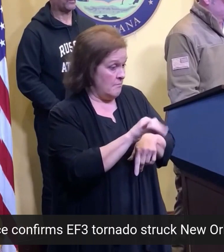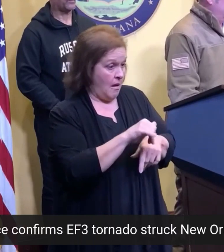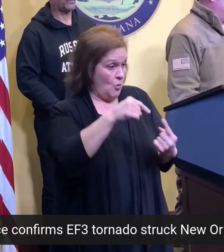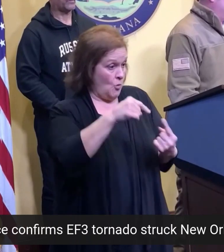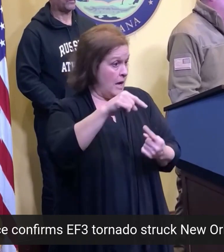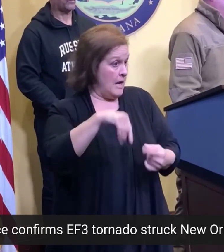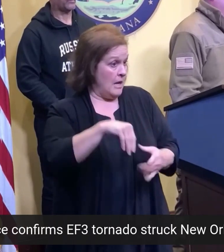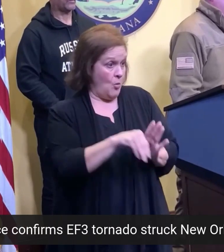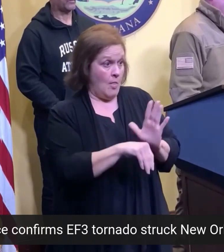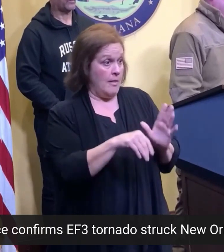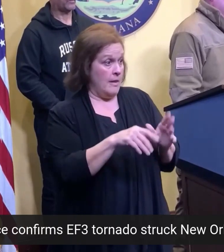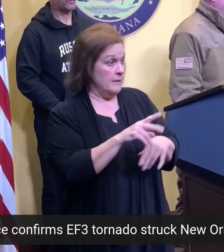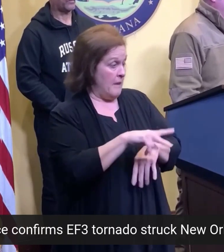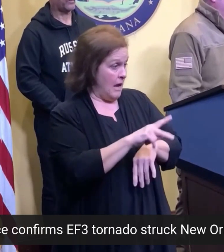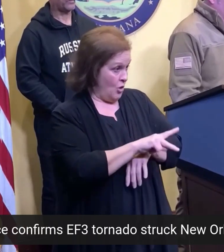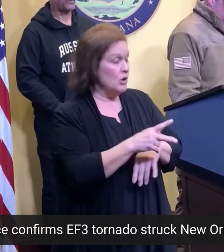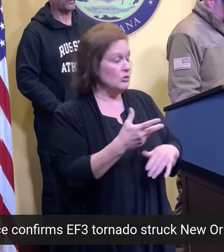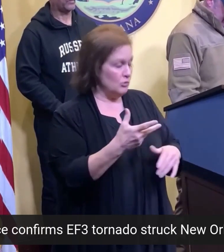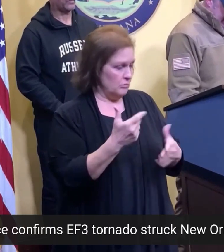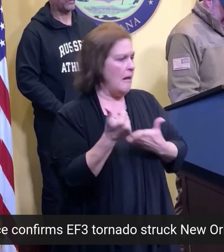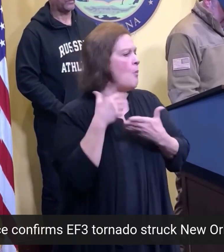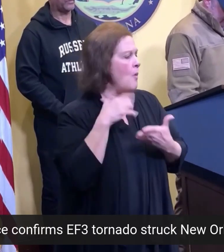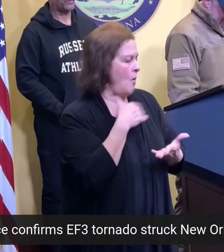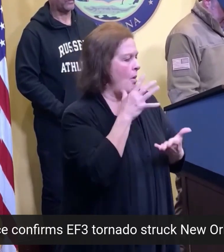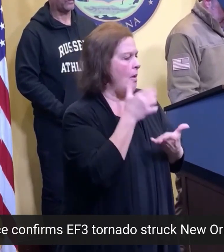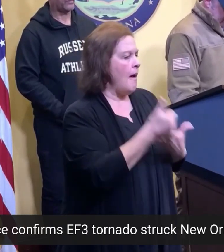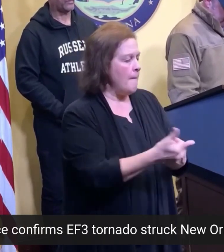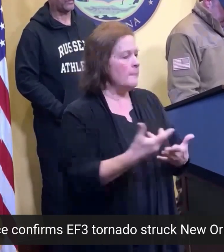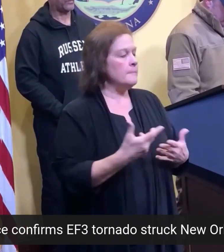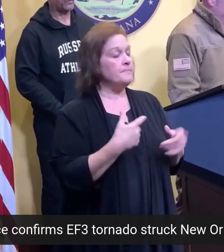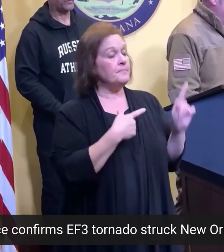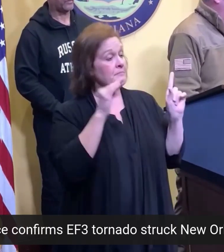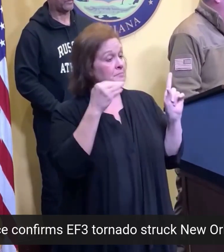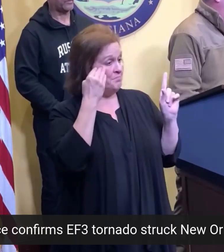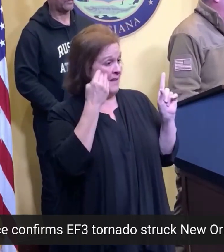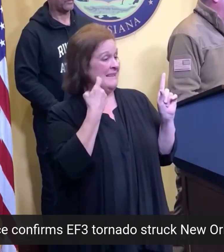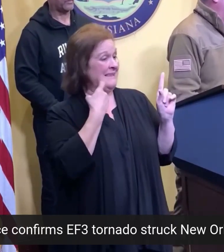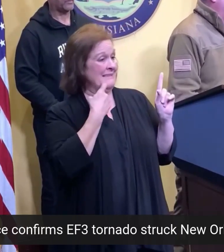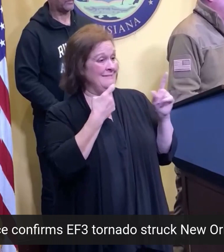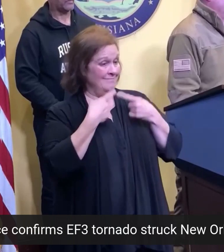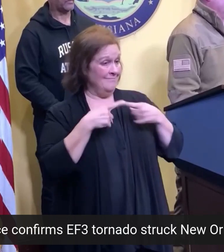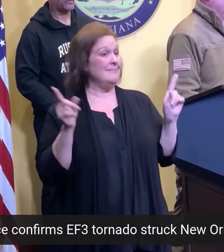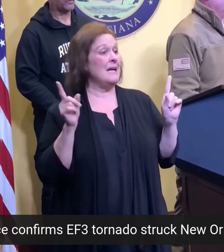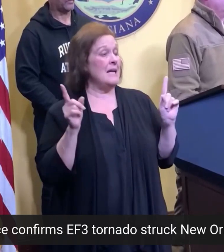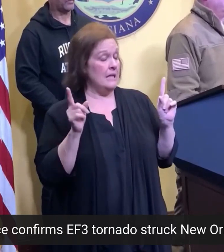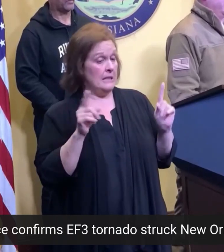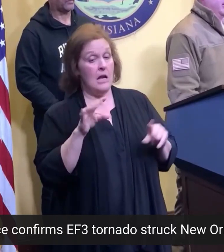as the mayor said we'll declare and uh you know fema's on the ground here in a recovery stance